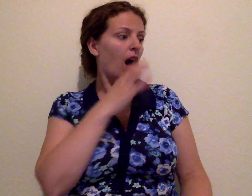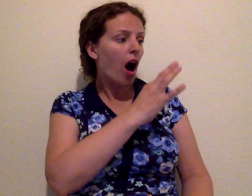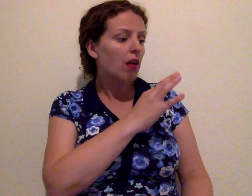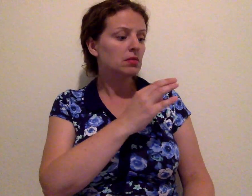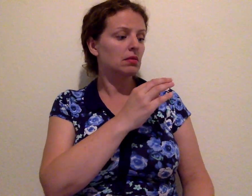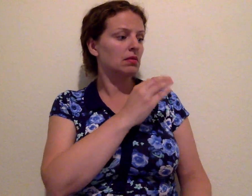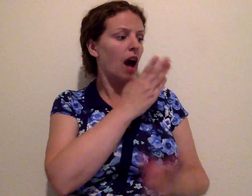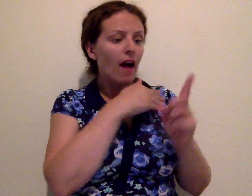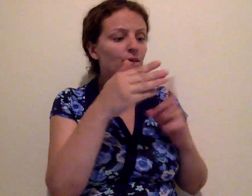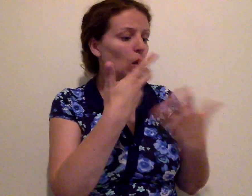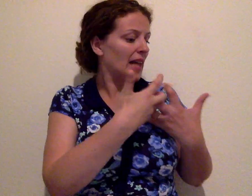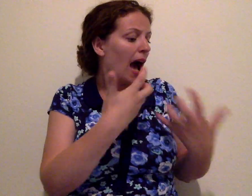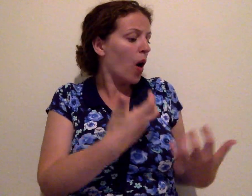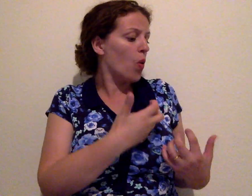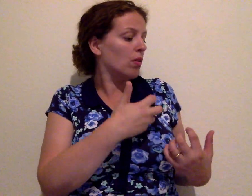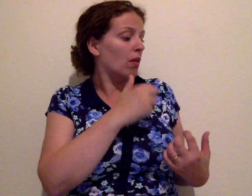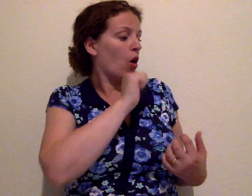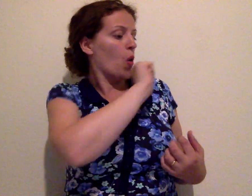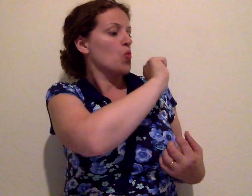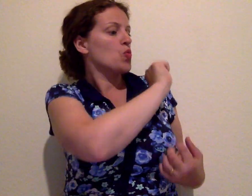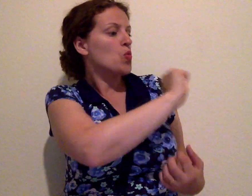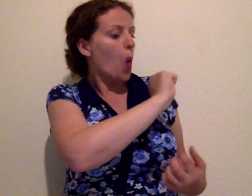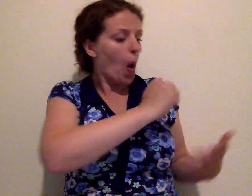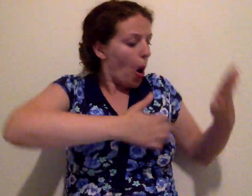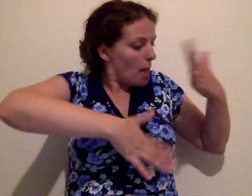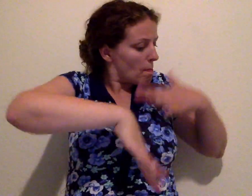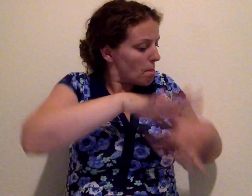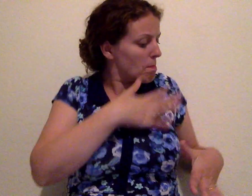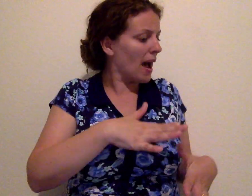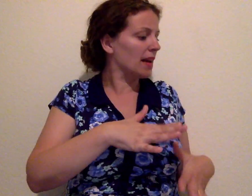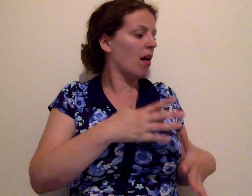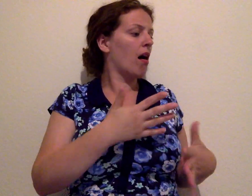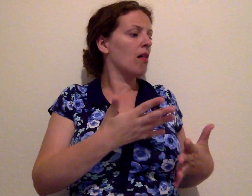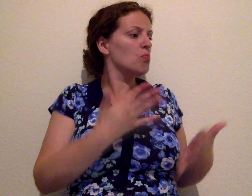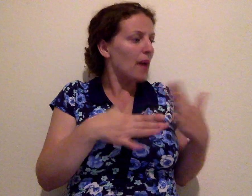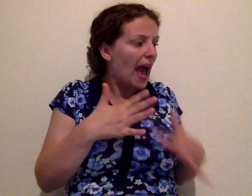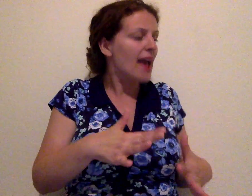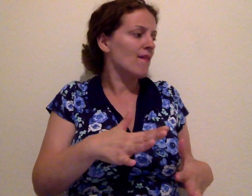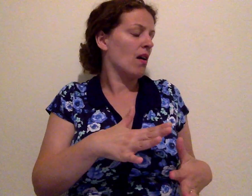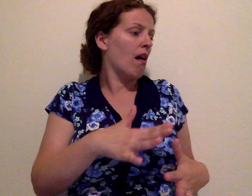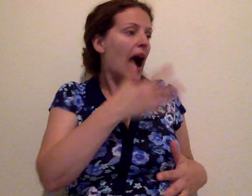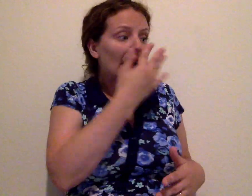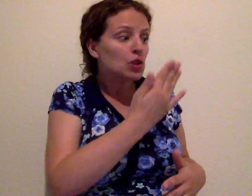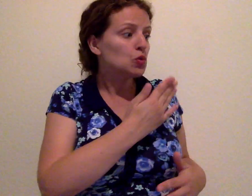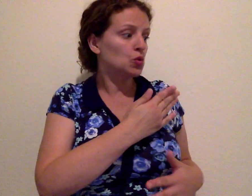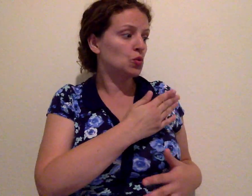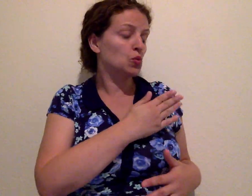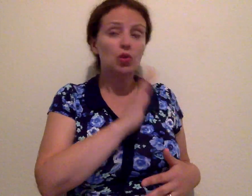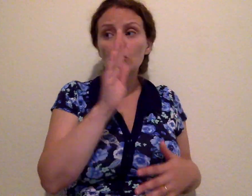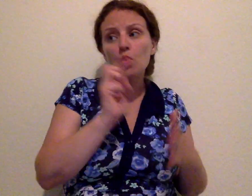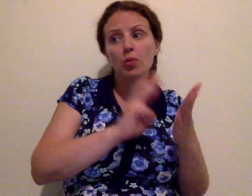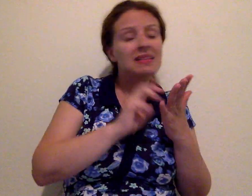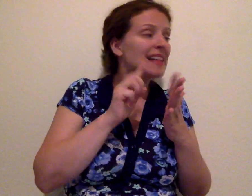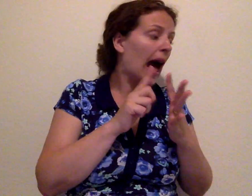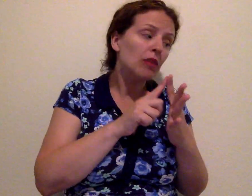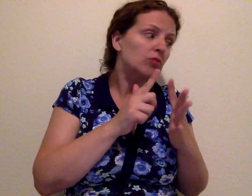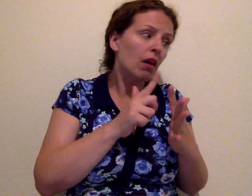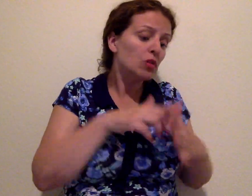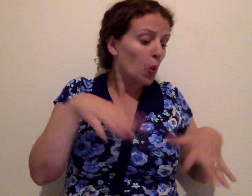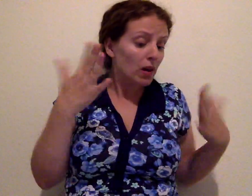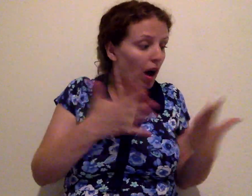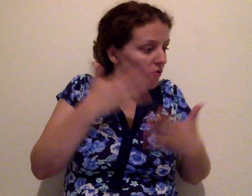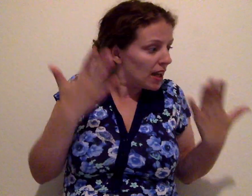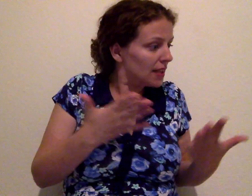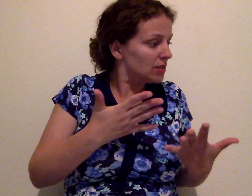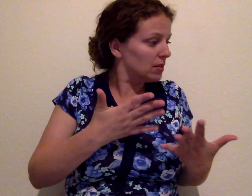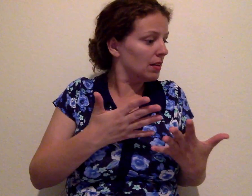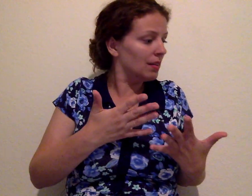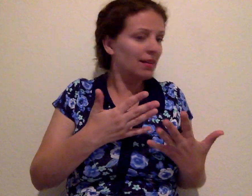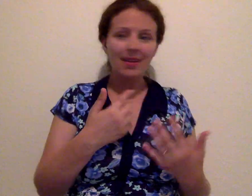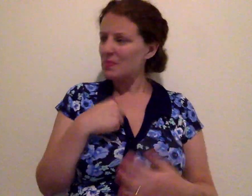"How could I avoid asking when you're behaviour and attitude towards Mr Elton were so encouraging."